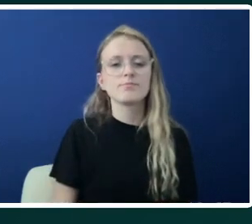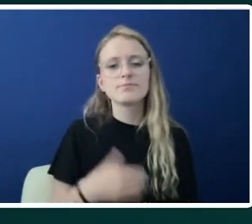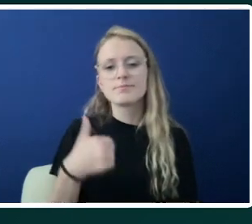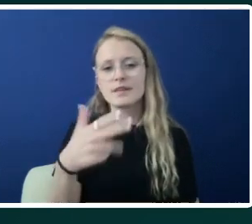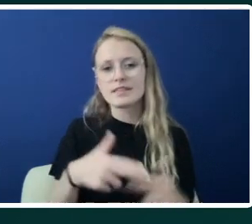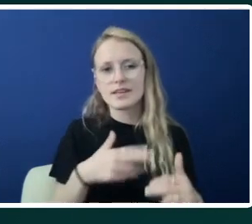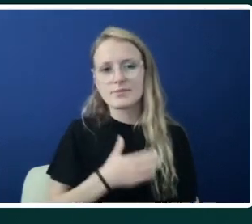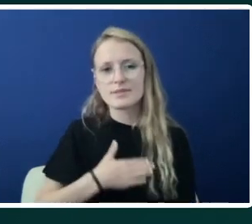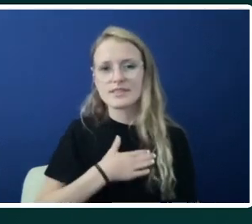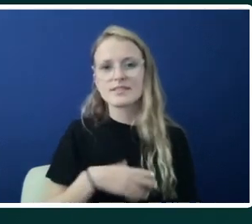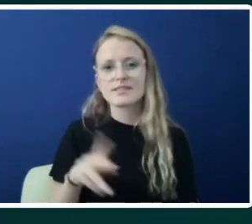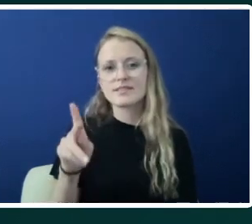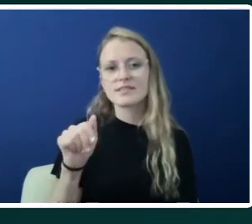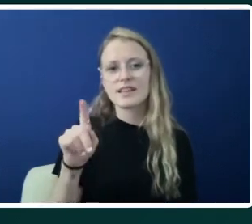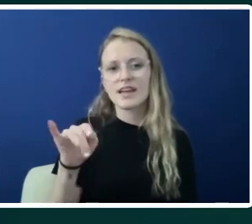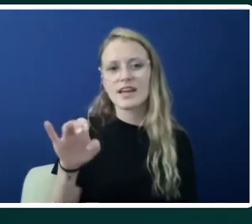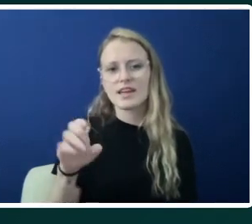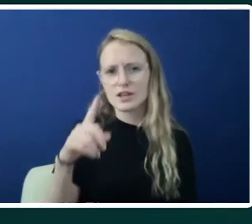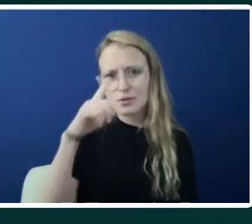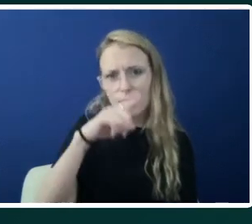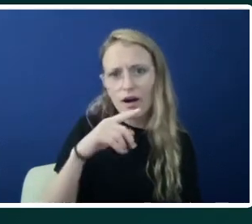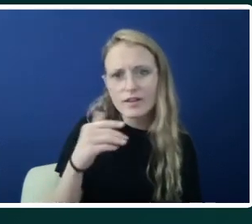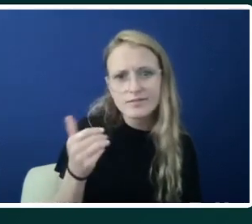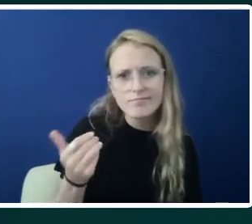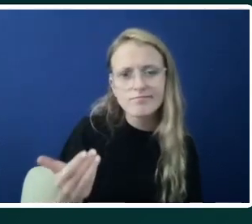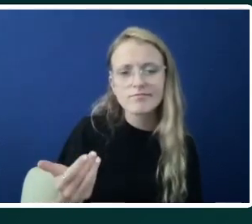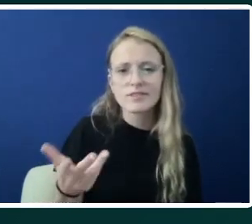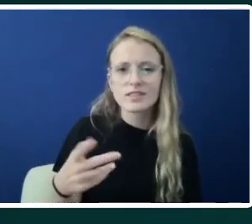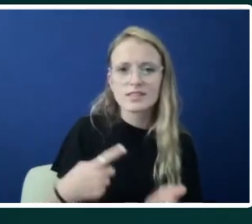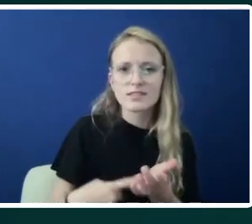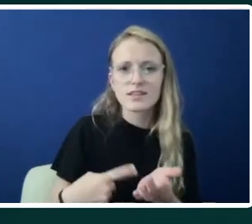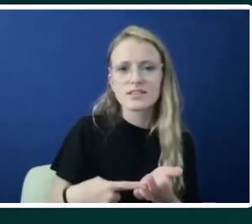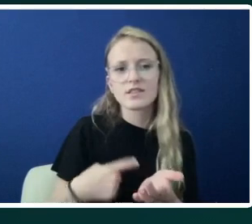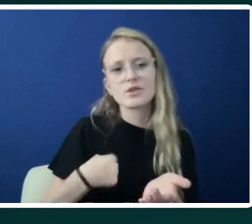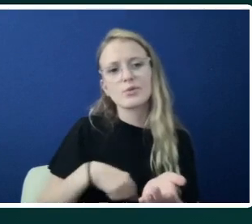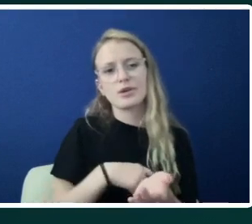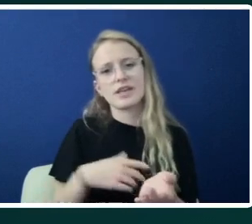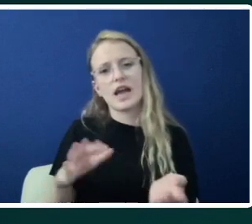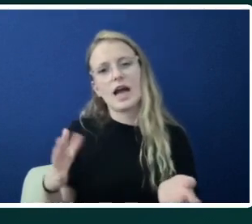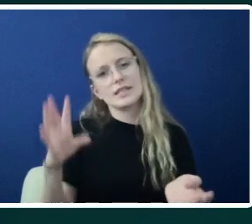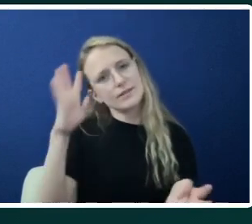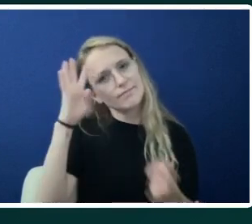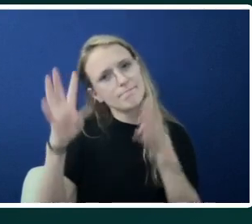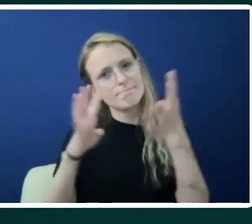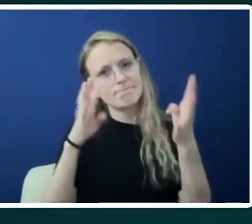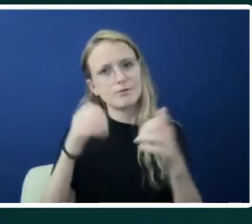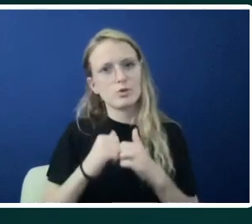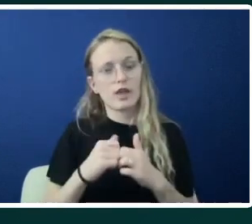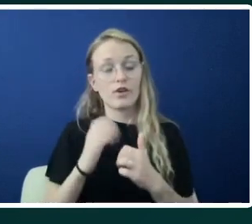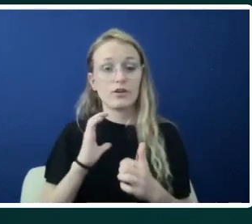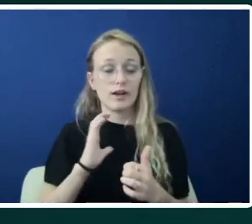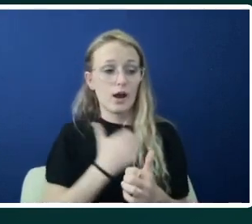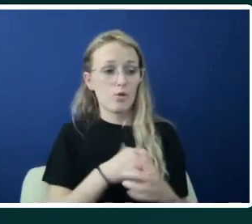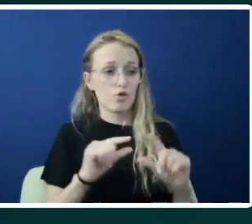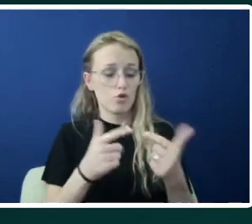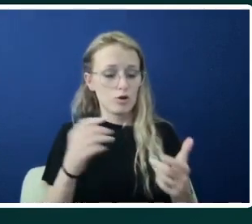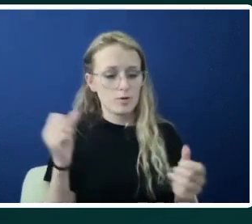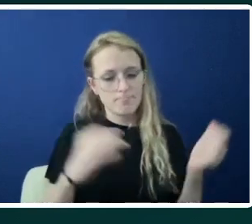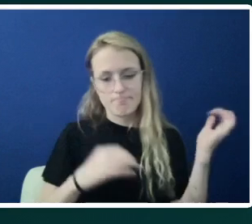Katie, could you talk a little bit about -- we kind of use this -- we kind of came up together as a group with -- through these three questions about the gratitude,